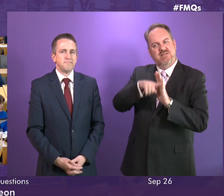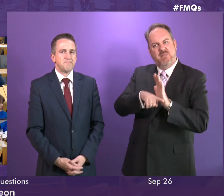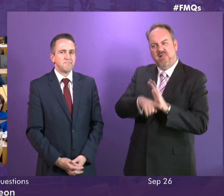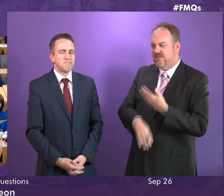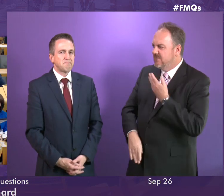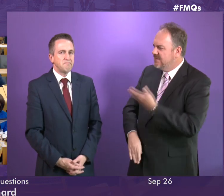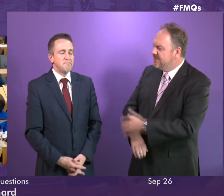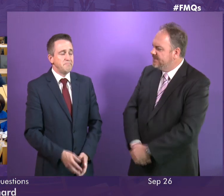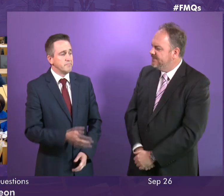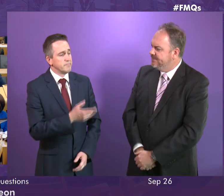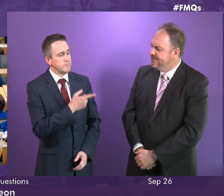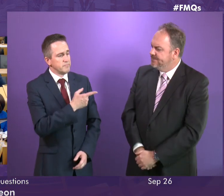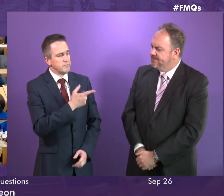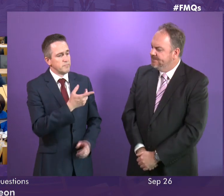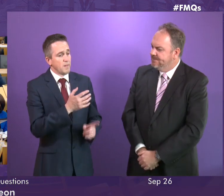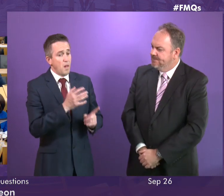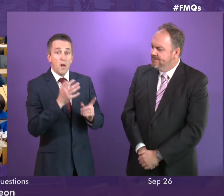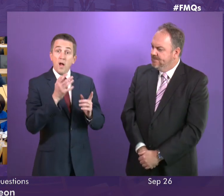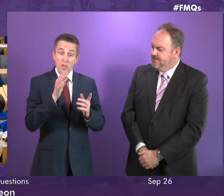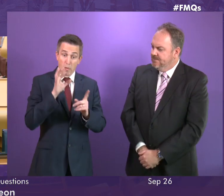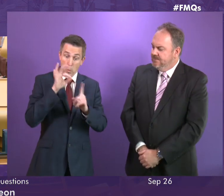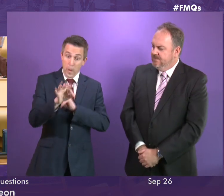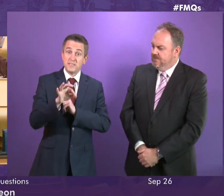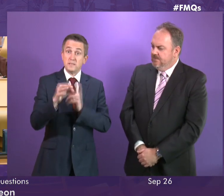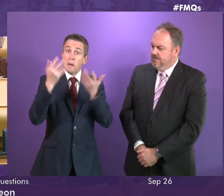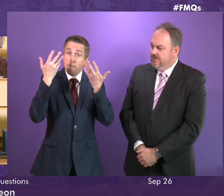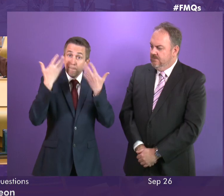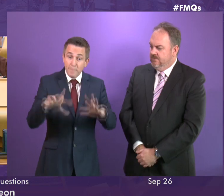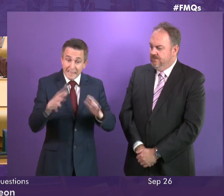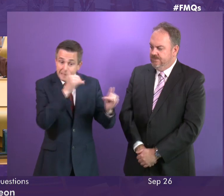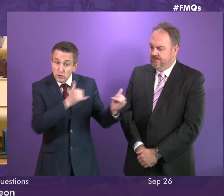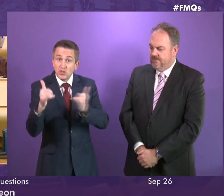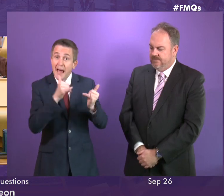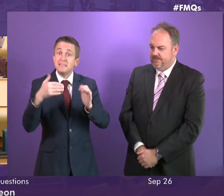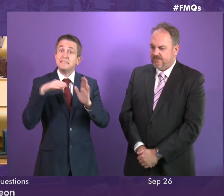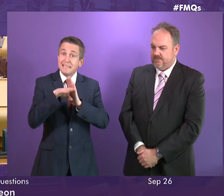The First Minister: The question was tested by the Electoral Commission.